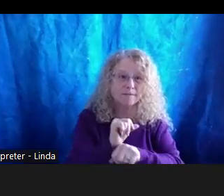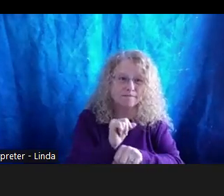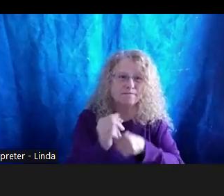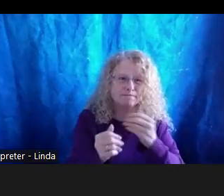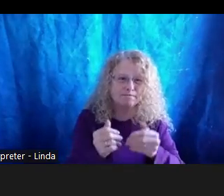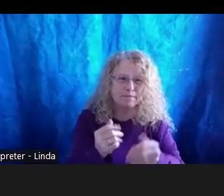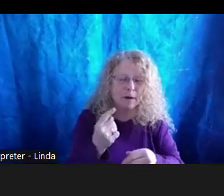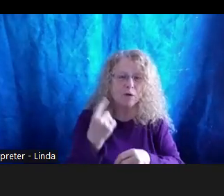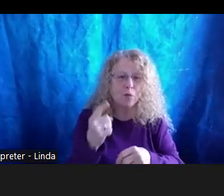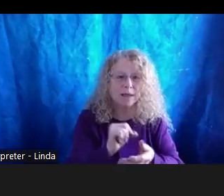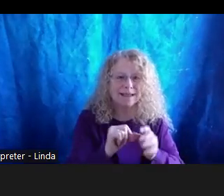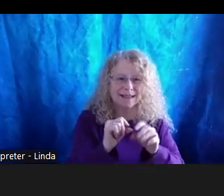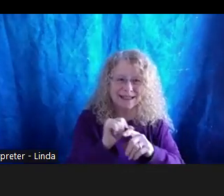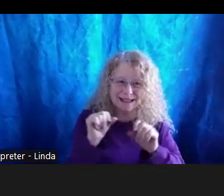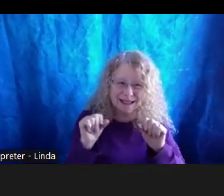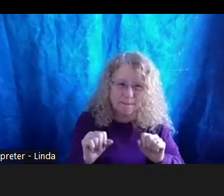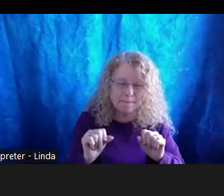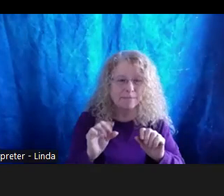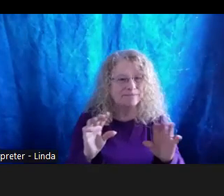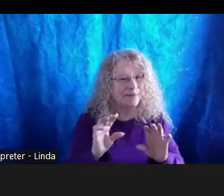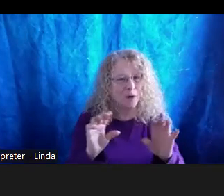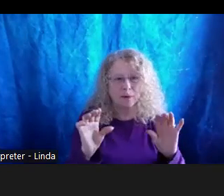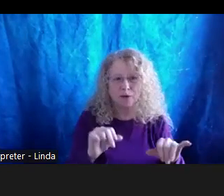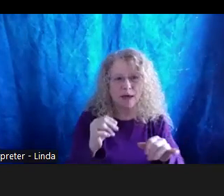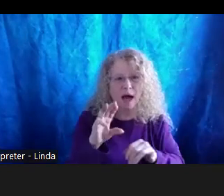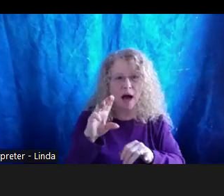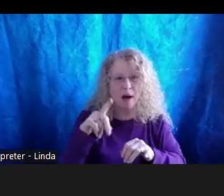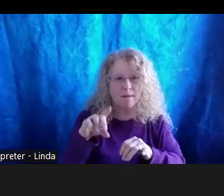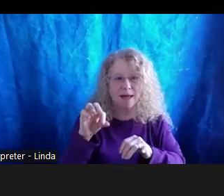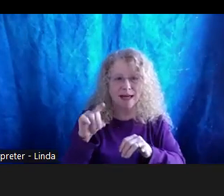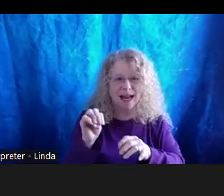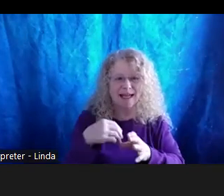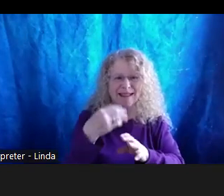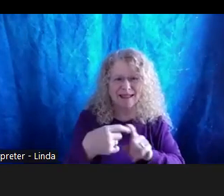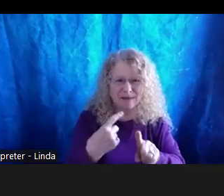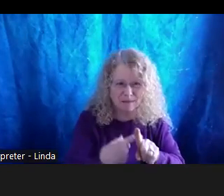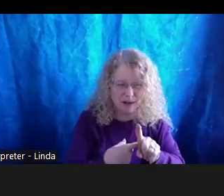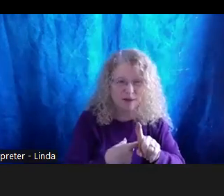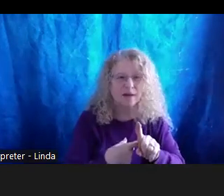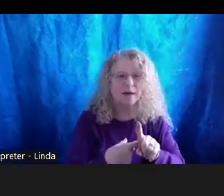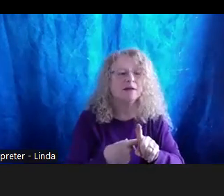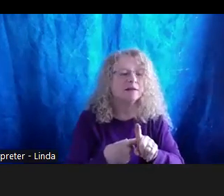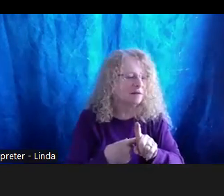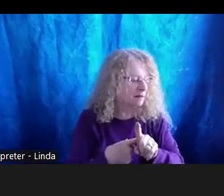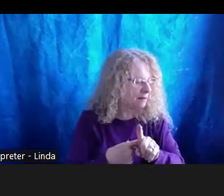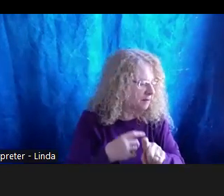WE'RE GOING TO DO THAT UPDATE NEXT MONTH, THERE WILL BE AN UPDATE GIVEN FOR OEP, AND